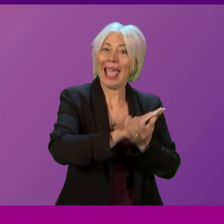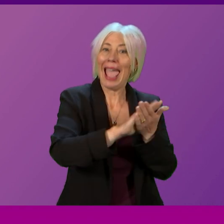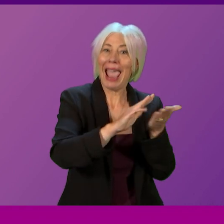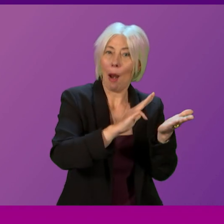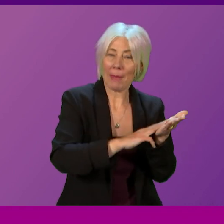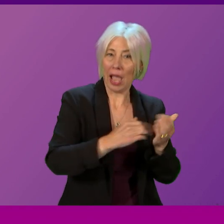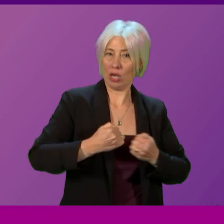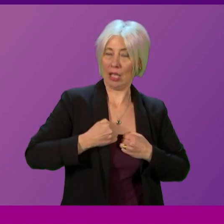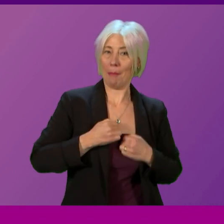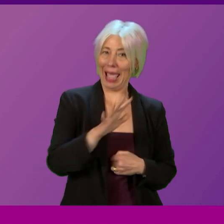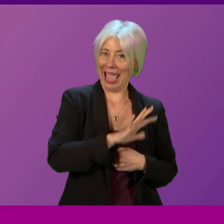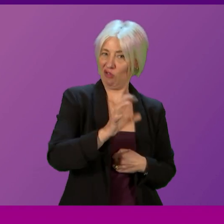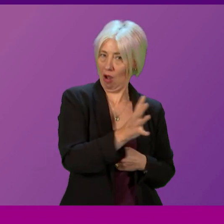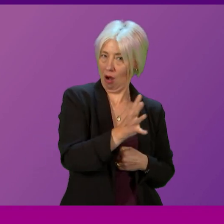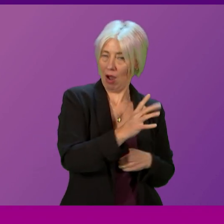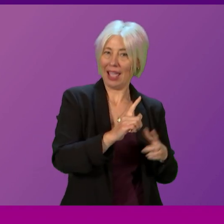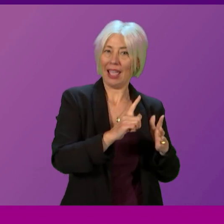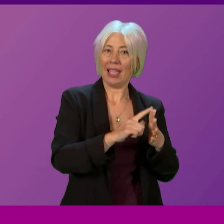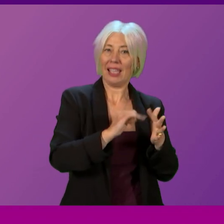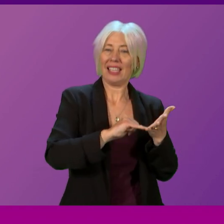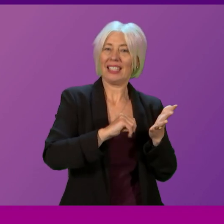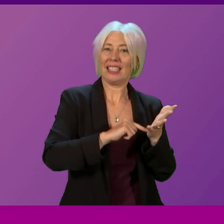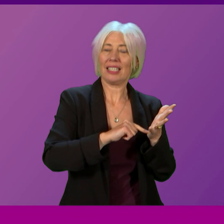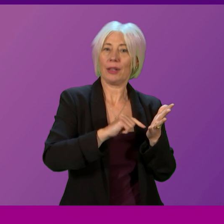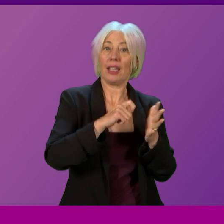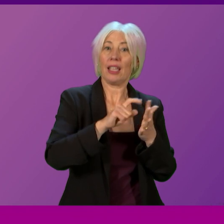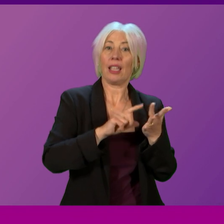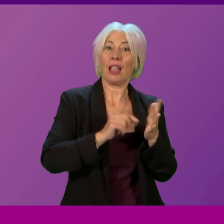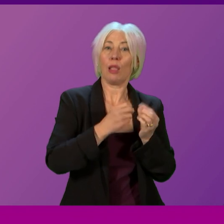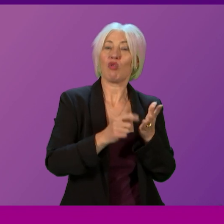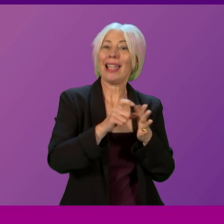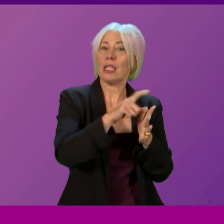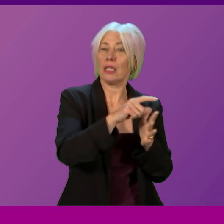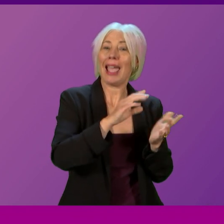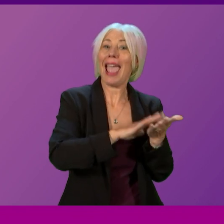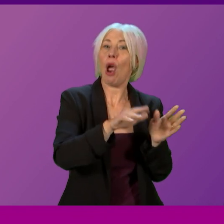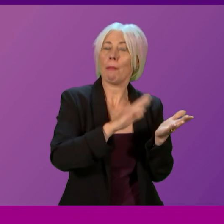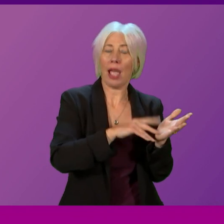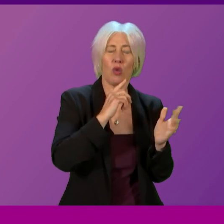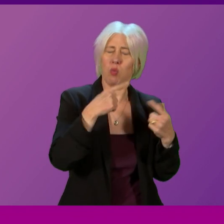my East Kilbride constituency, using that reckless and costly scheme, as well as any